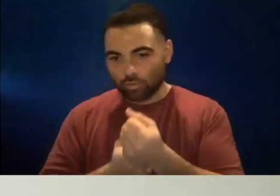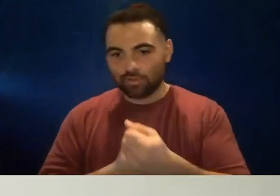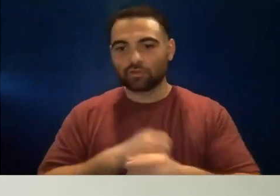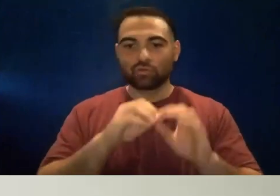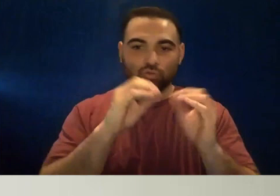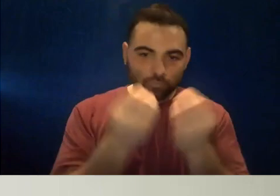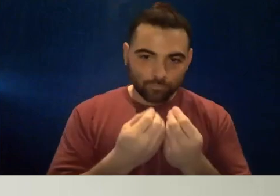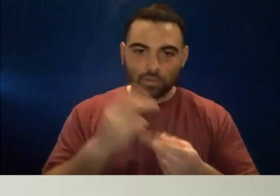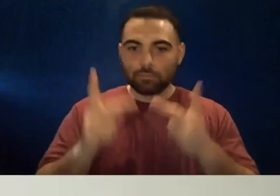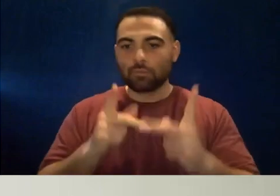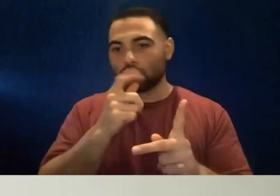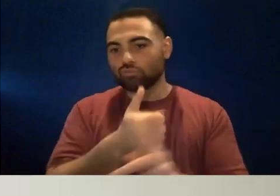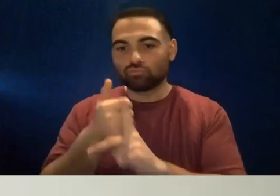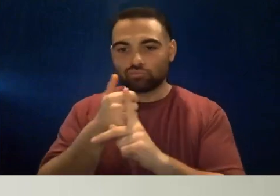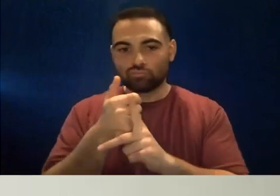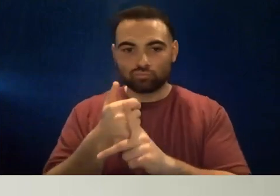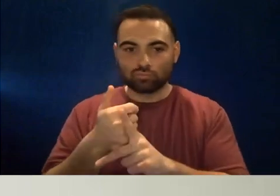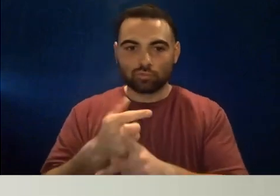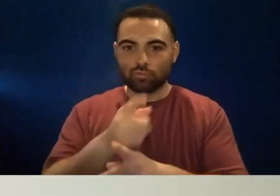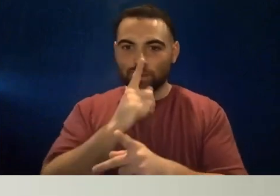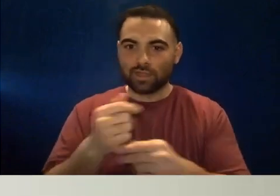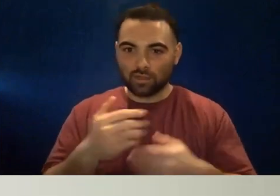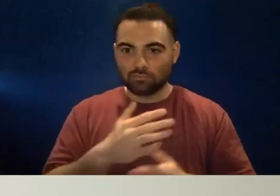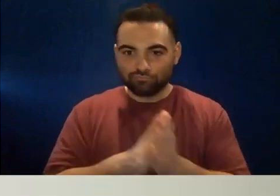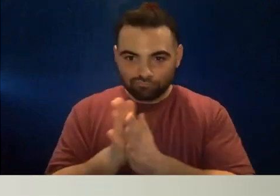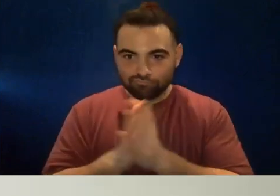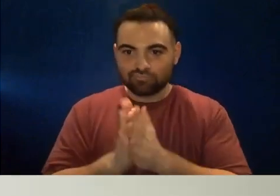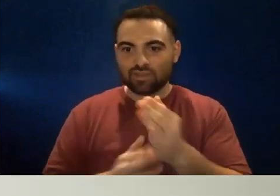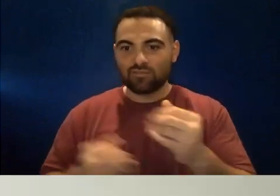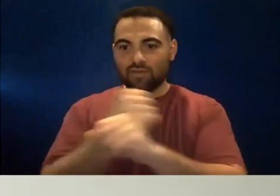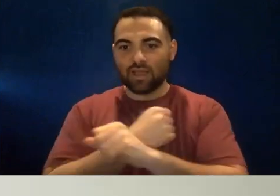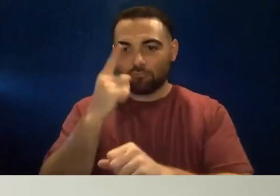people who have really led the fight for disability rights here in New York City.